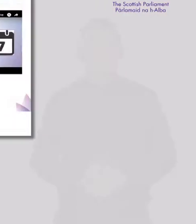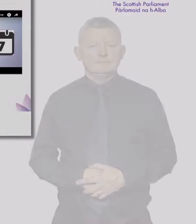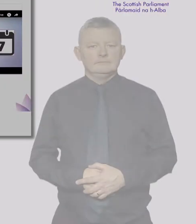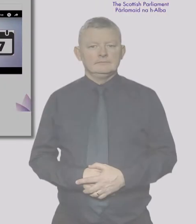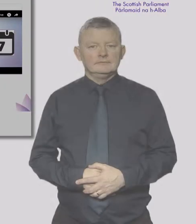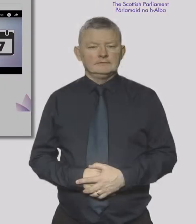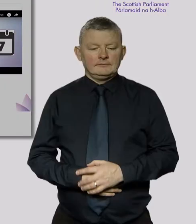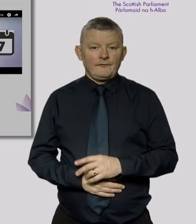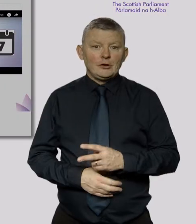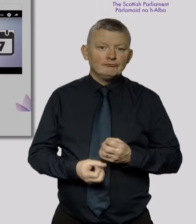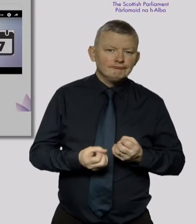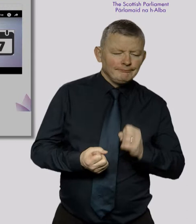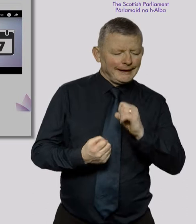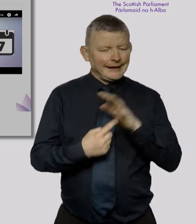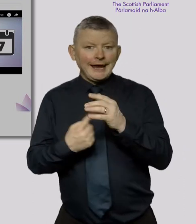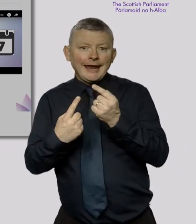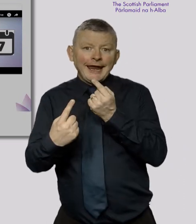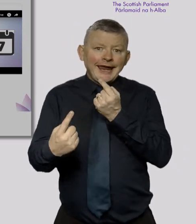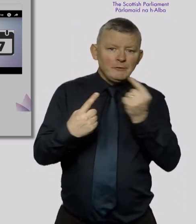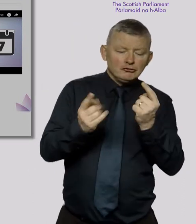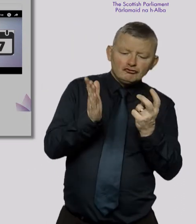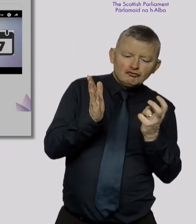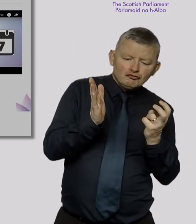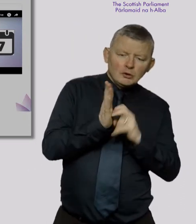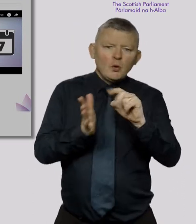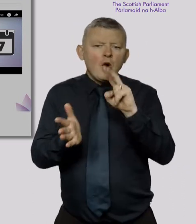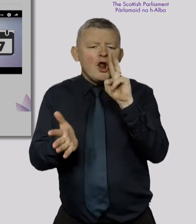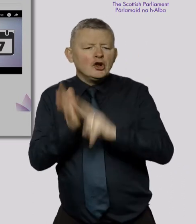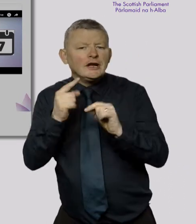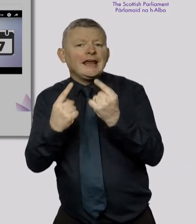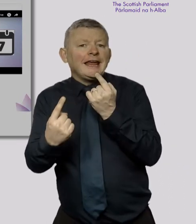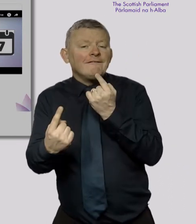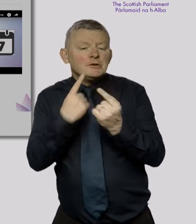This video provides key information for registering your organisation’s details.